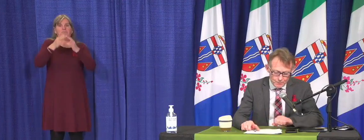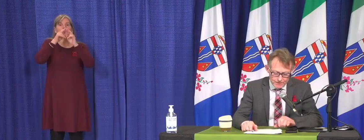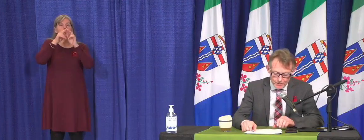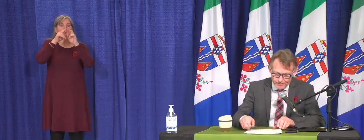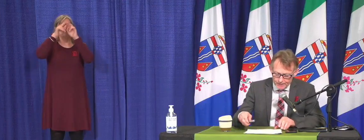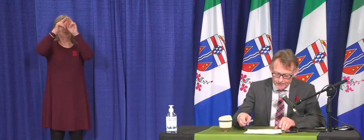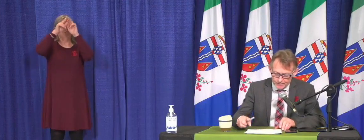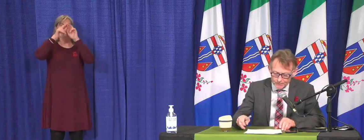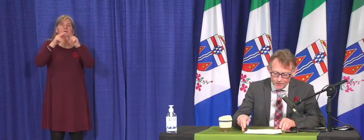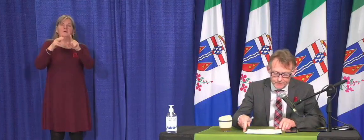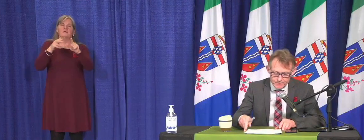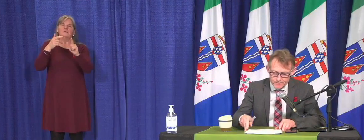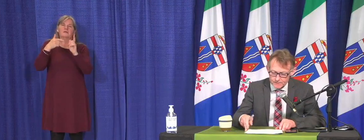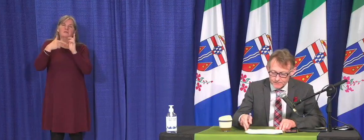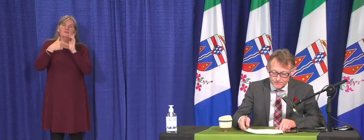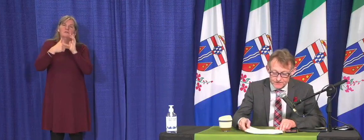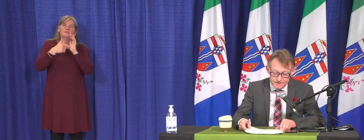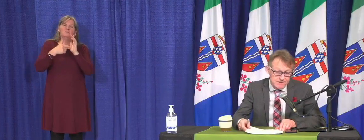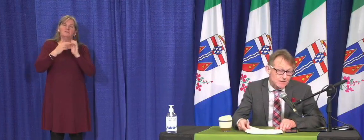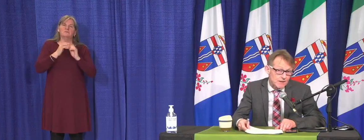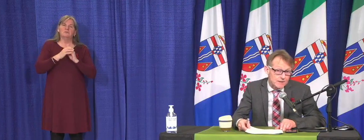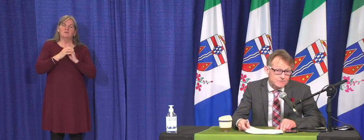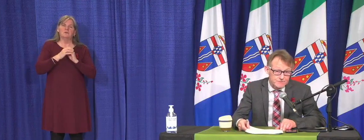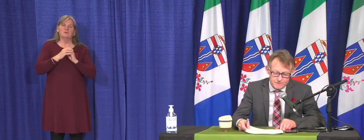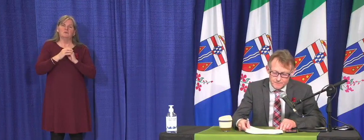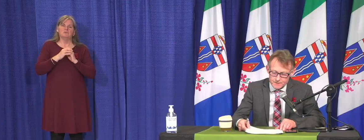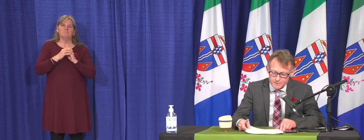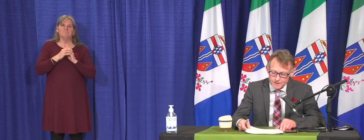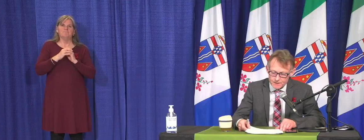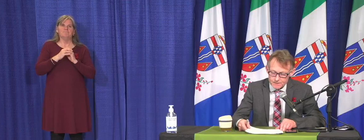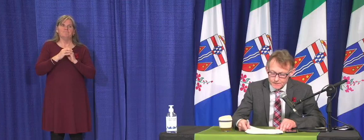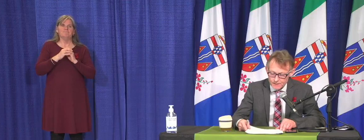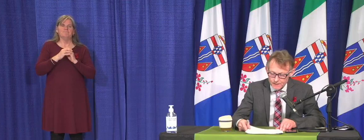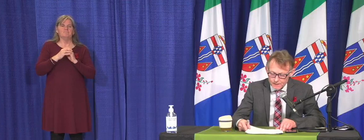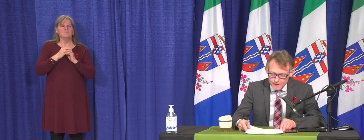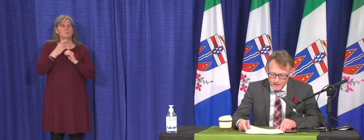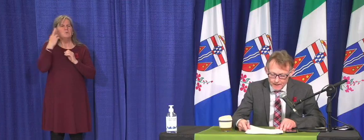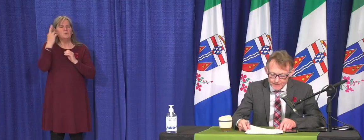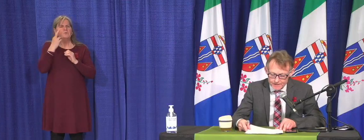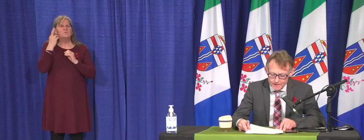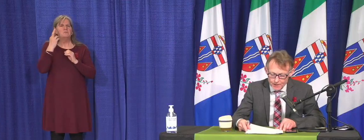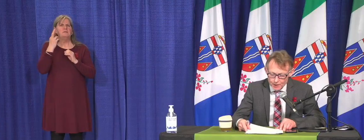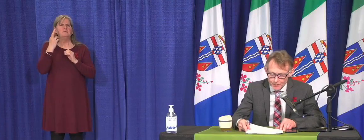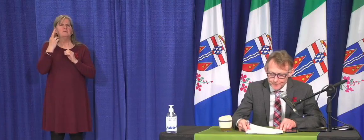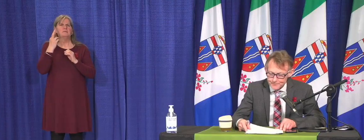other reasons we know that by